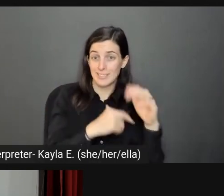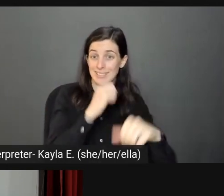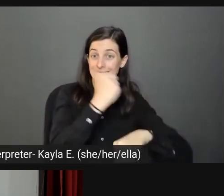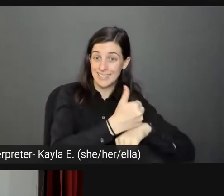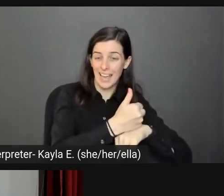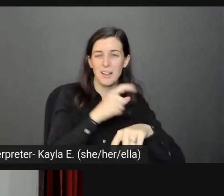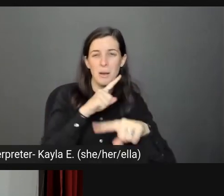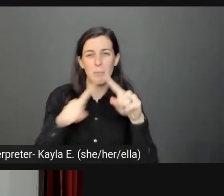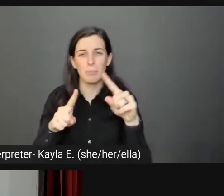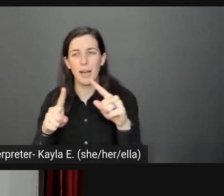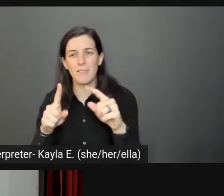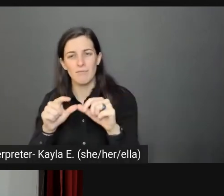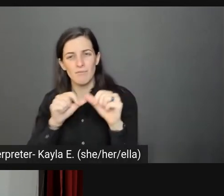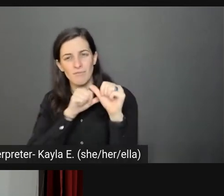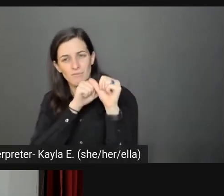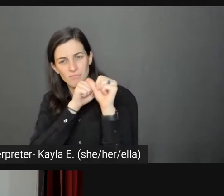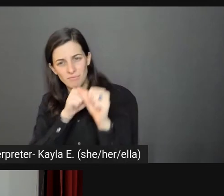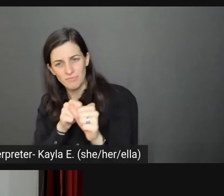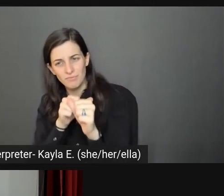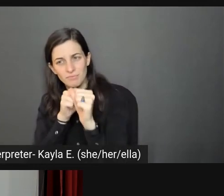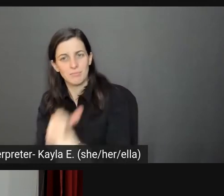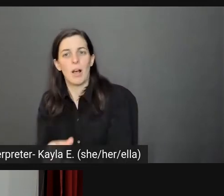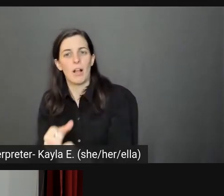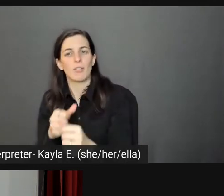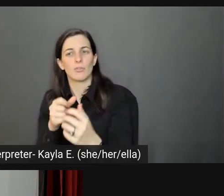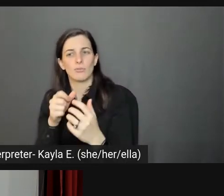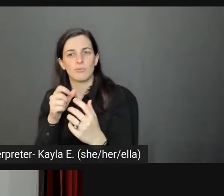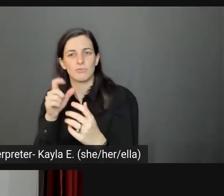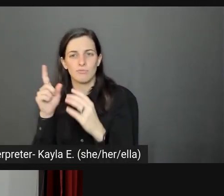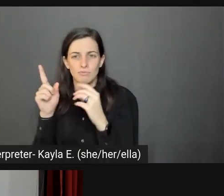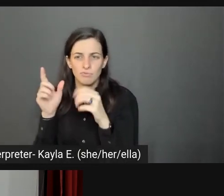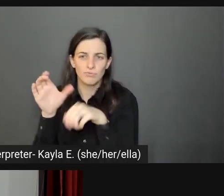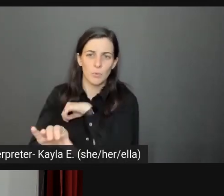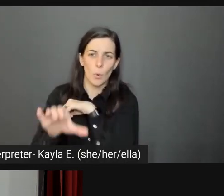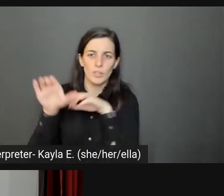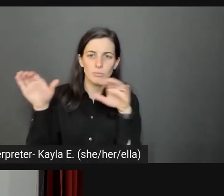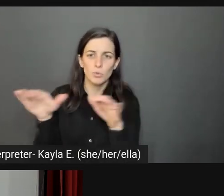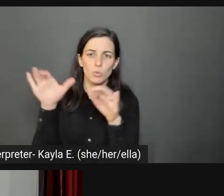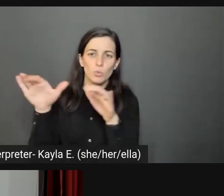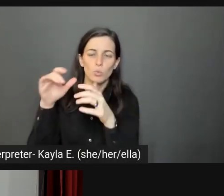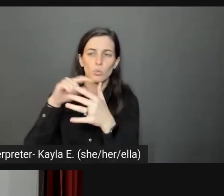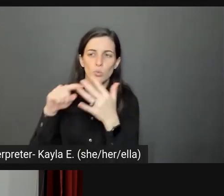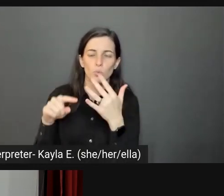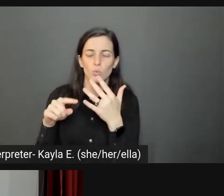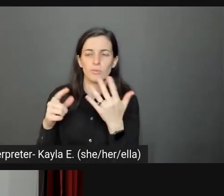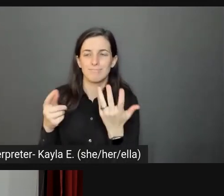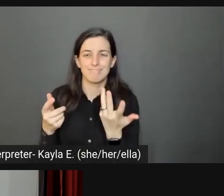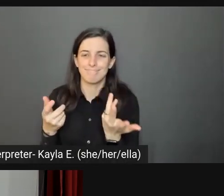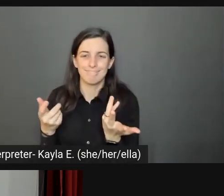and nobody's going to do it. Cost is a major issue. There has to be an element of a change of behavior,